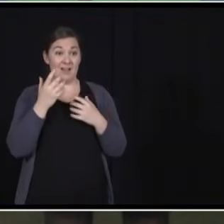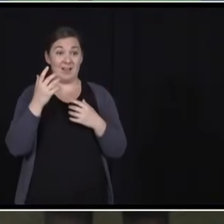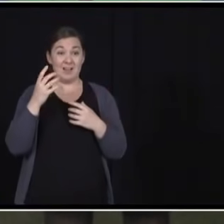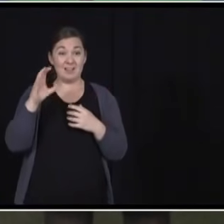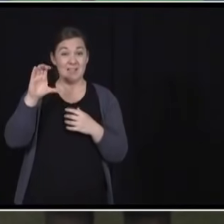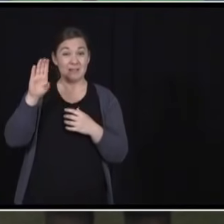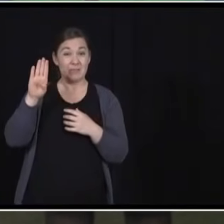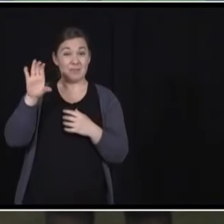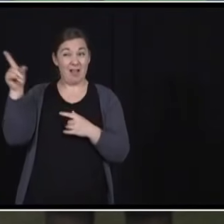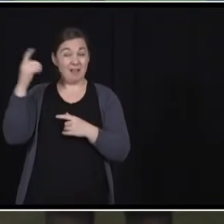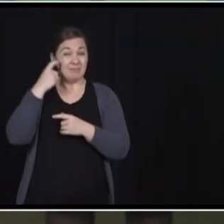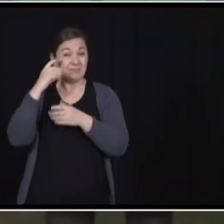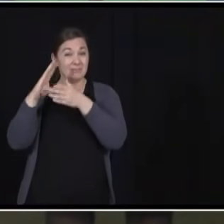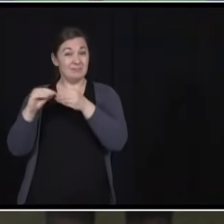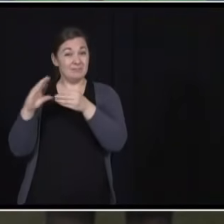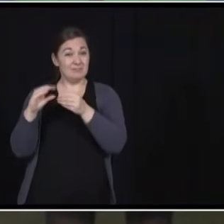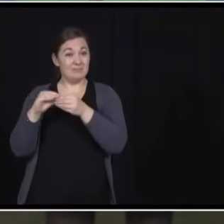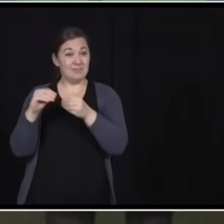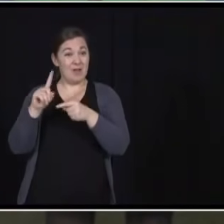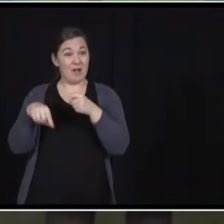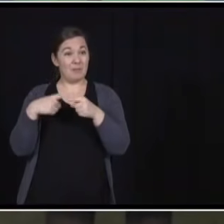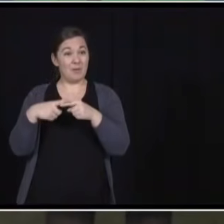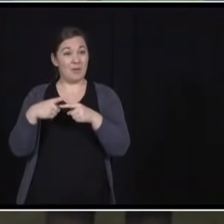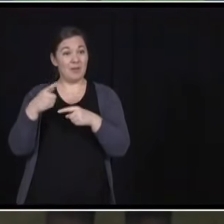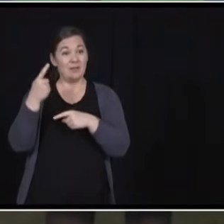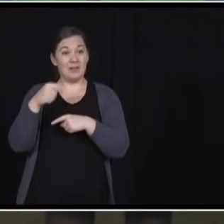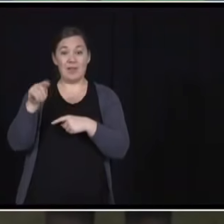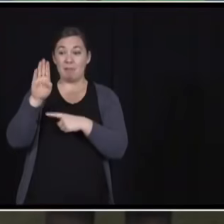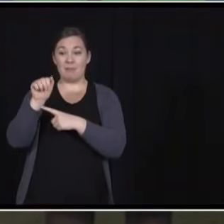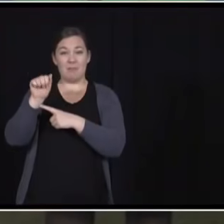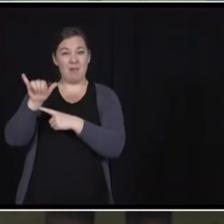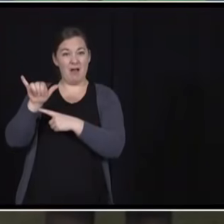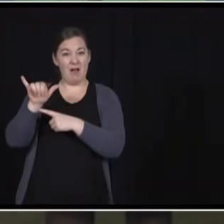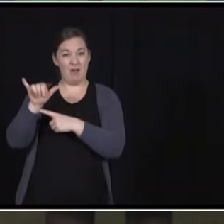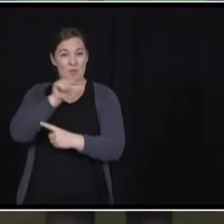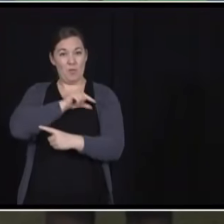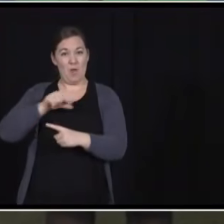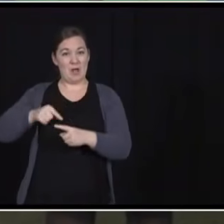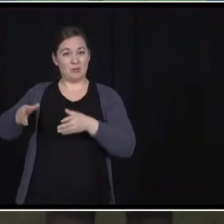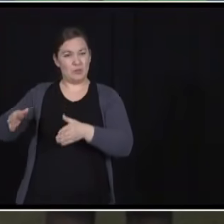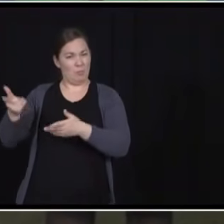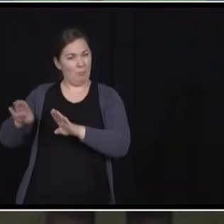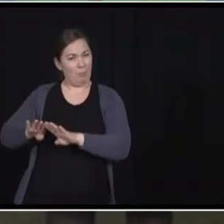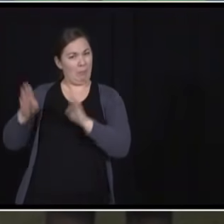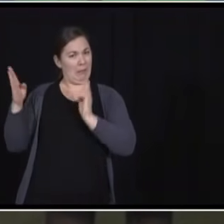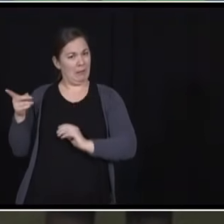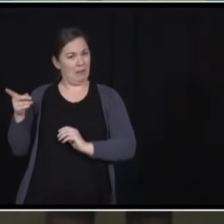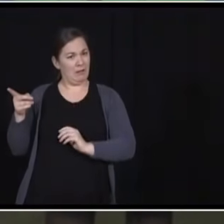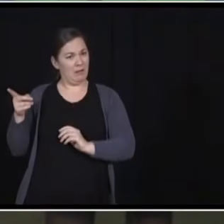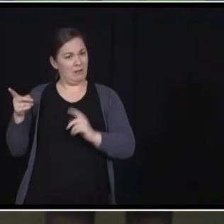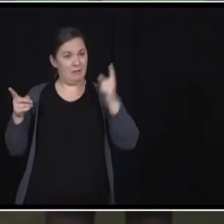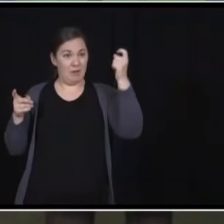Okay, thank you for that. That is kind of the ! and I was looking for in terms of the general